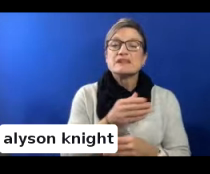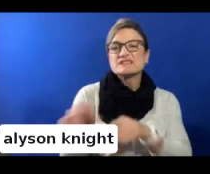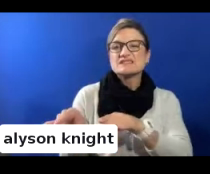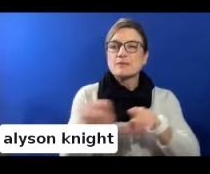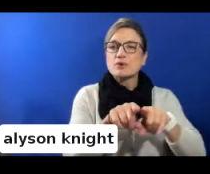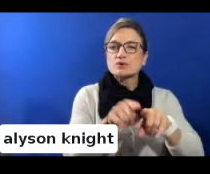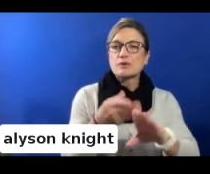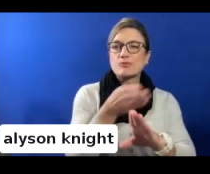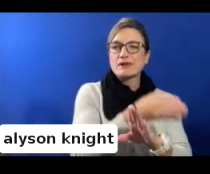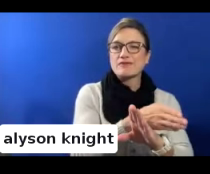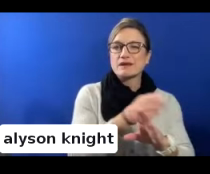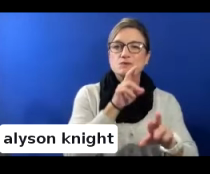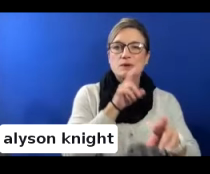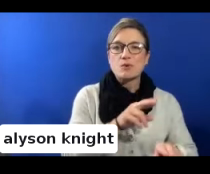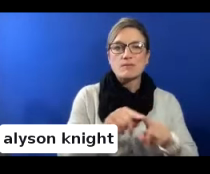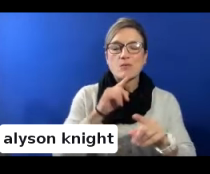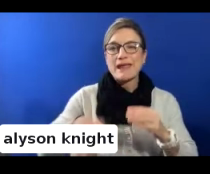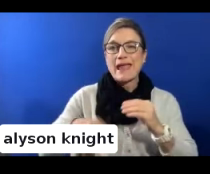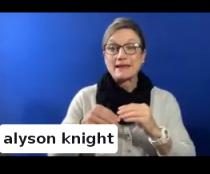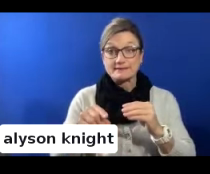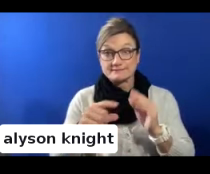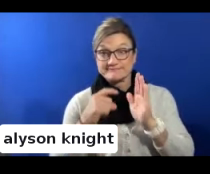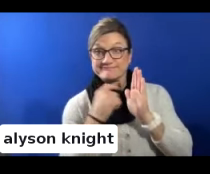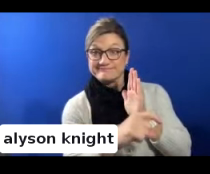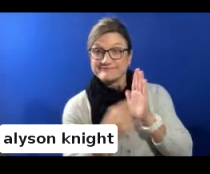added this red letter note here.